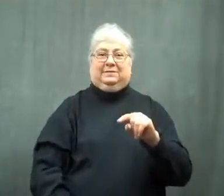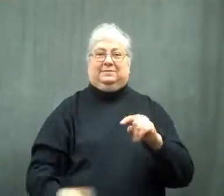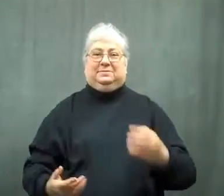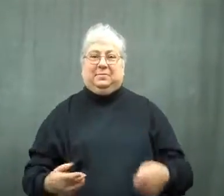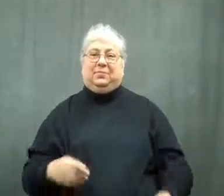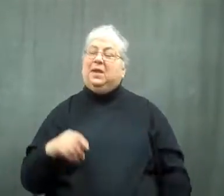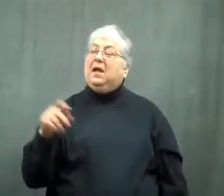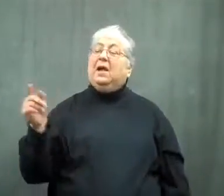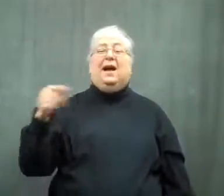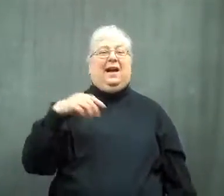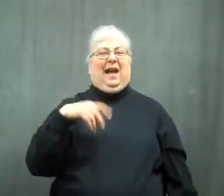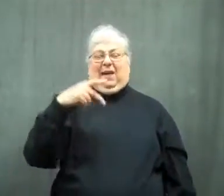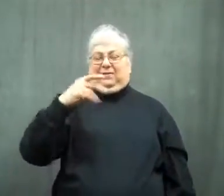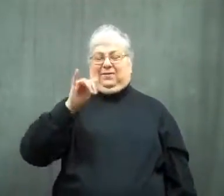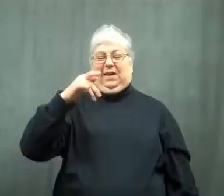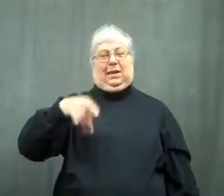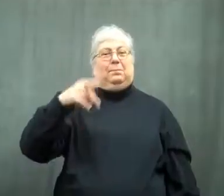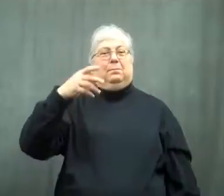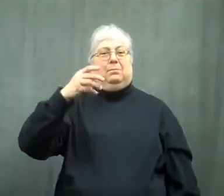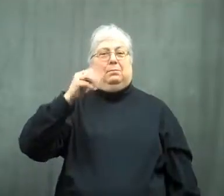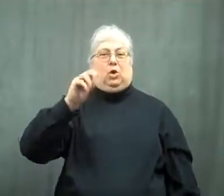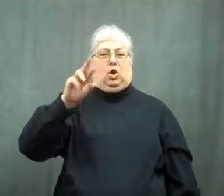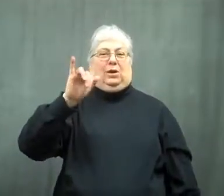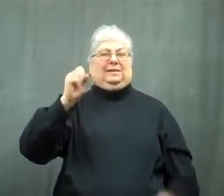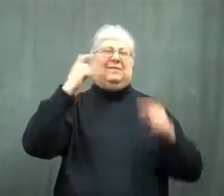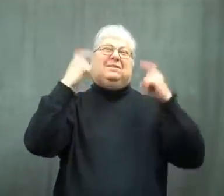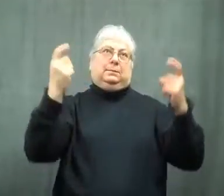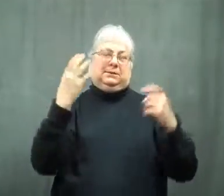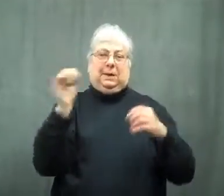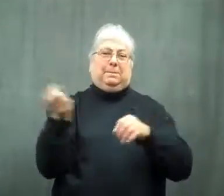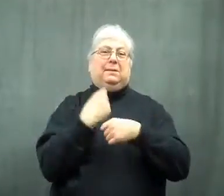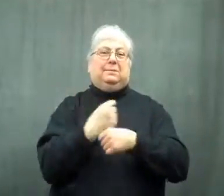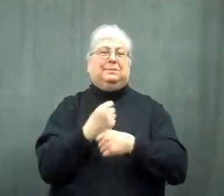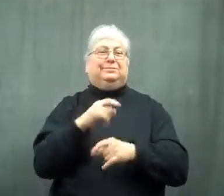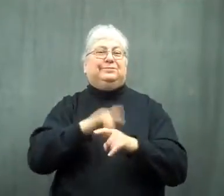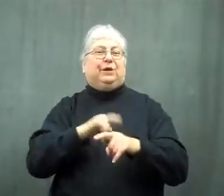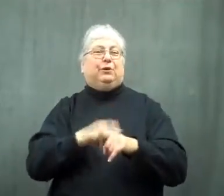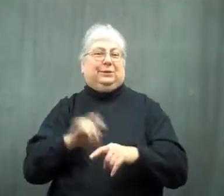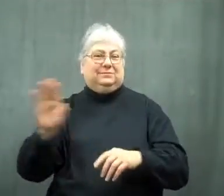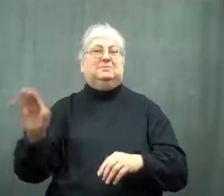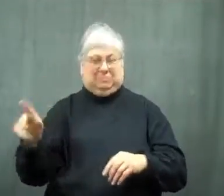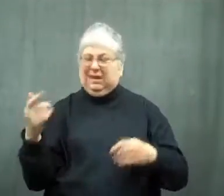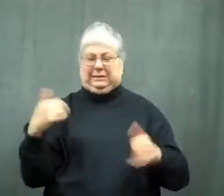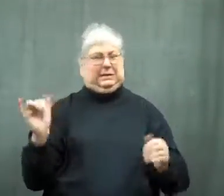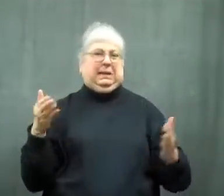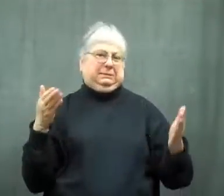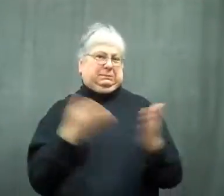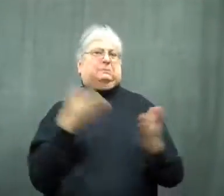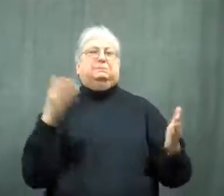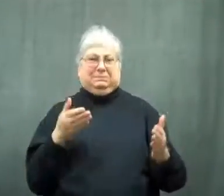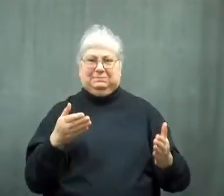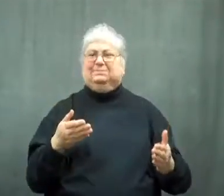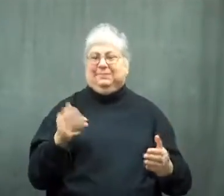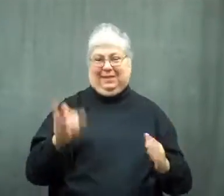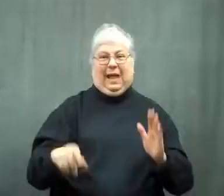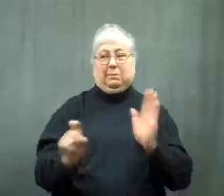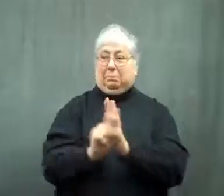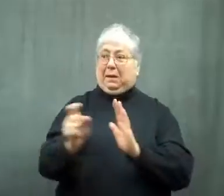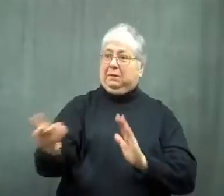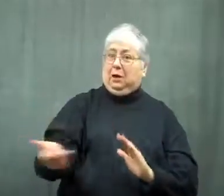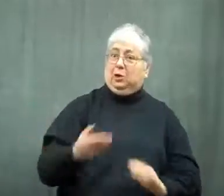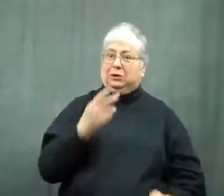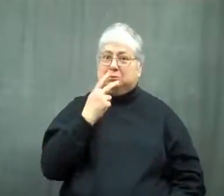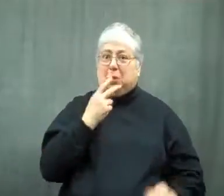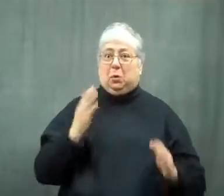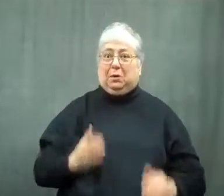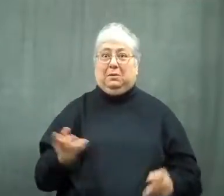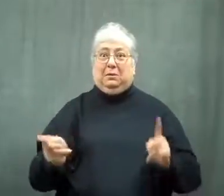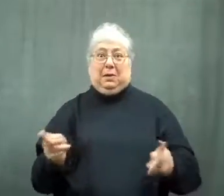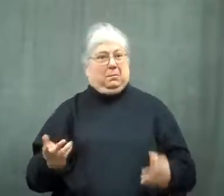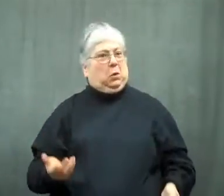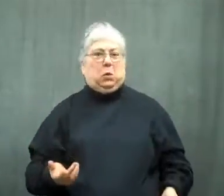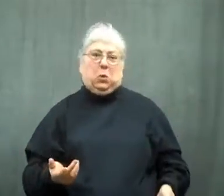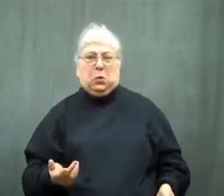The Phillip Morris company is opposed to policies prohibiting the hiring of smokers.